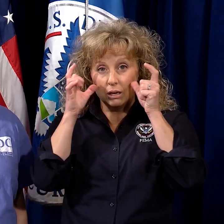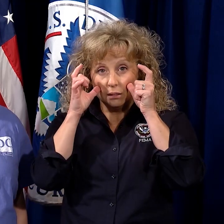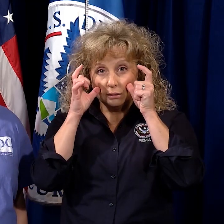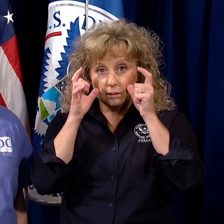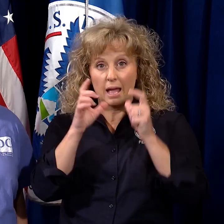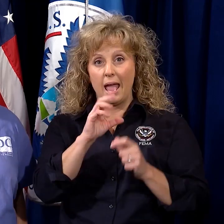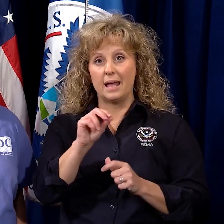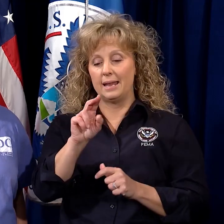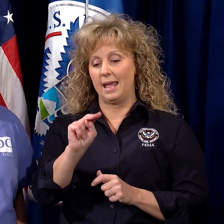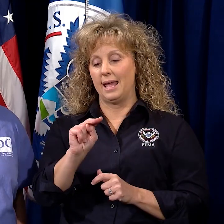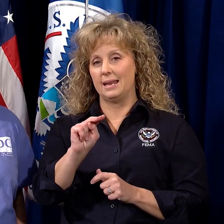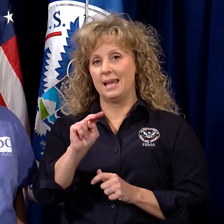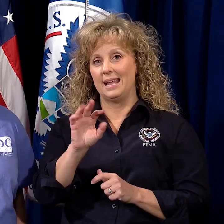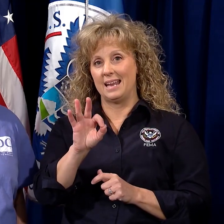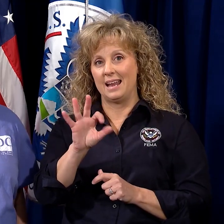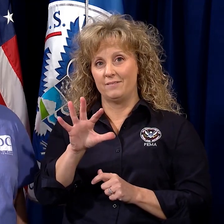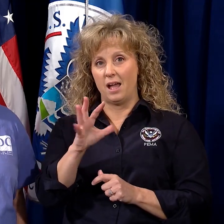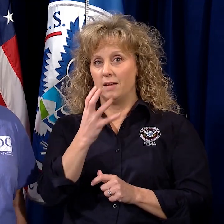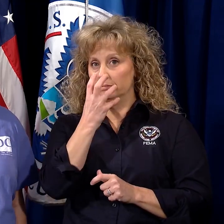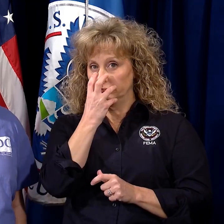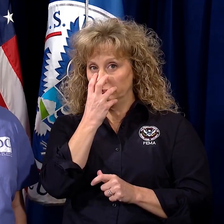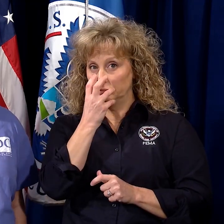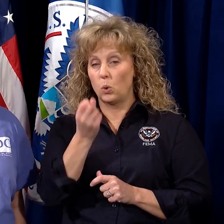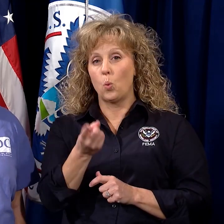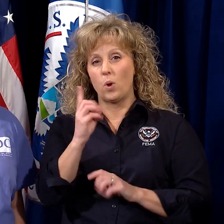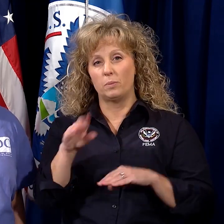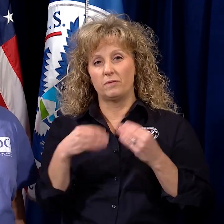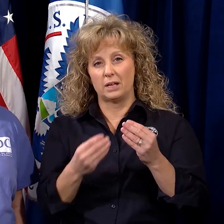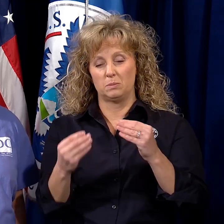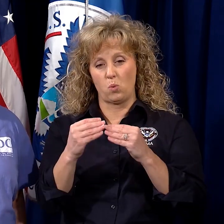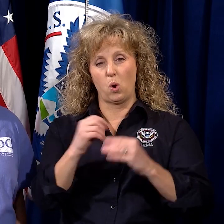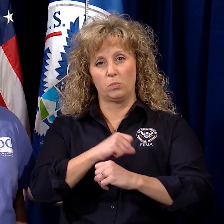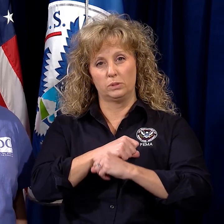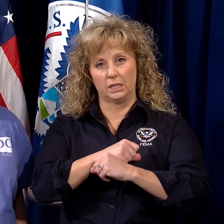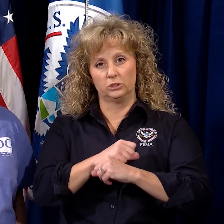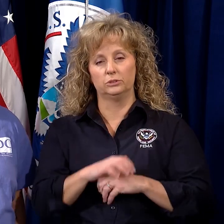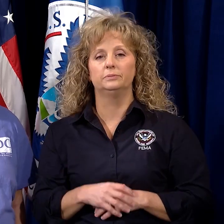and an N-95 respirator or one that provides even more protection.